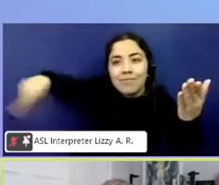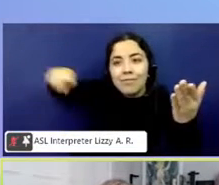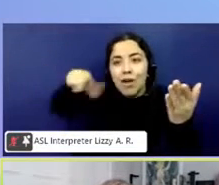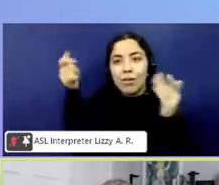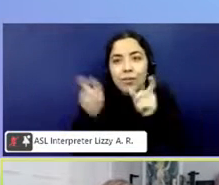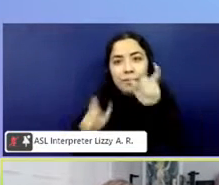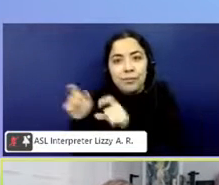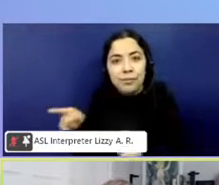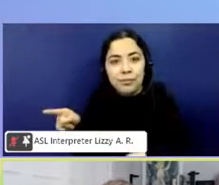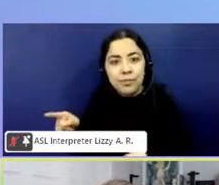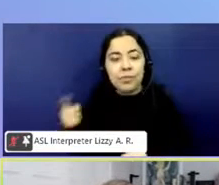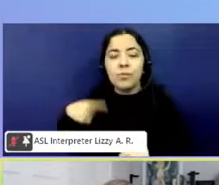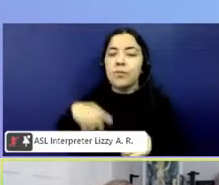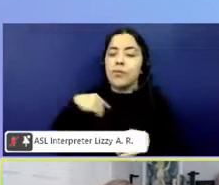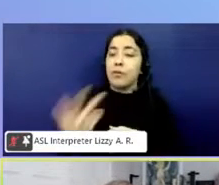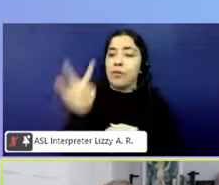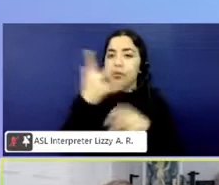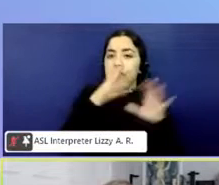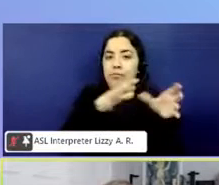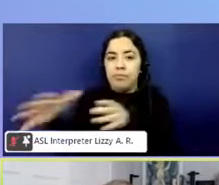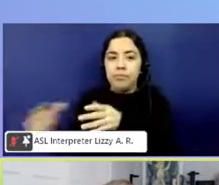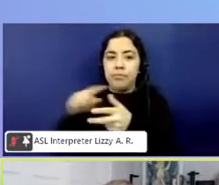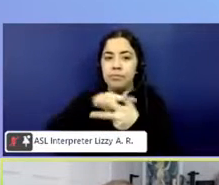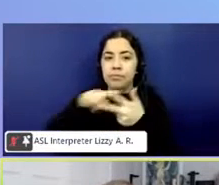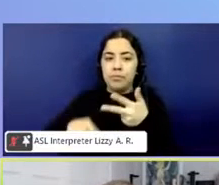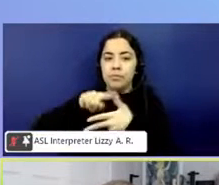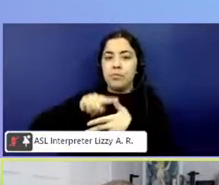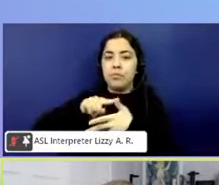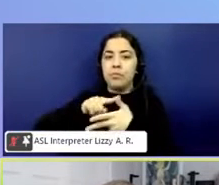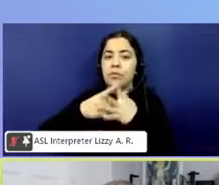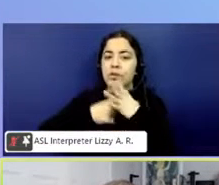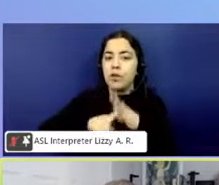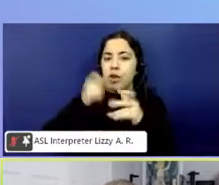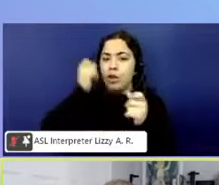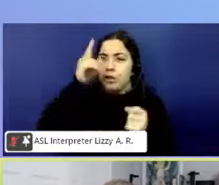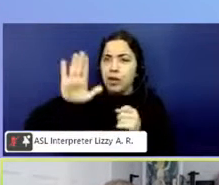we start by understanding what motivations inform what people are looking to do